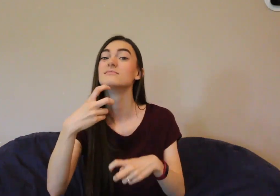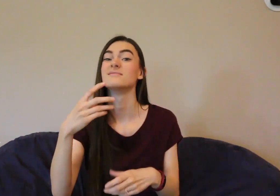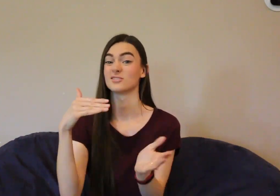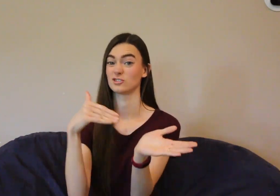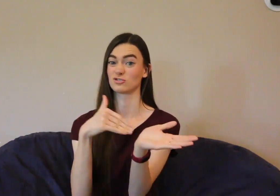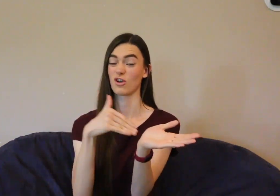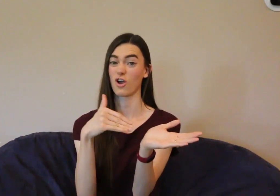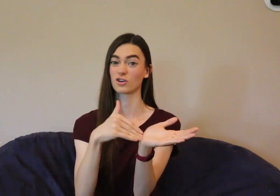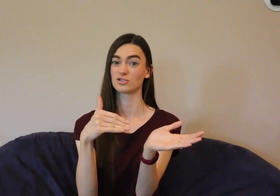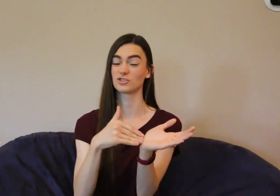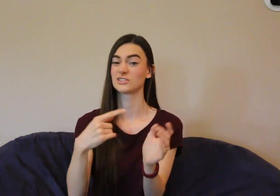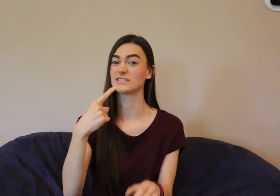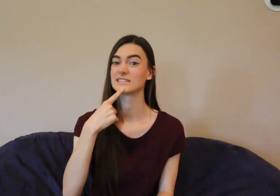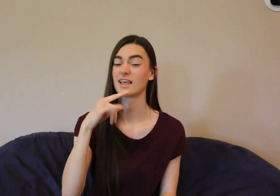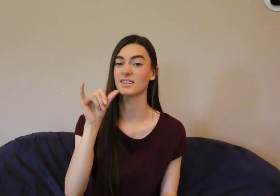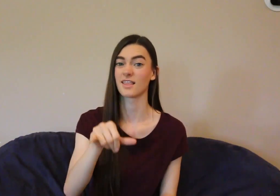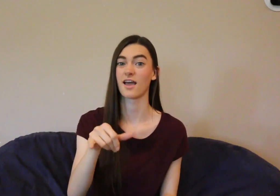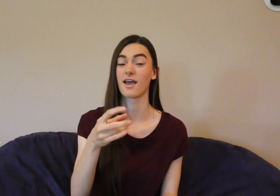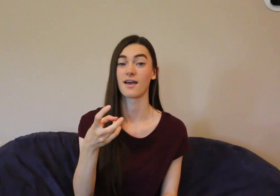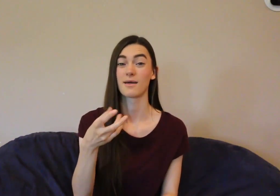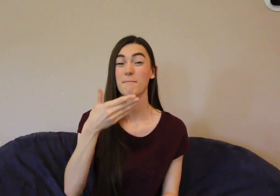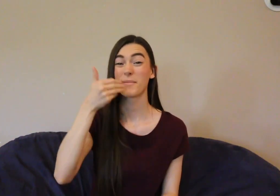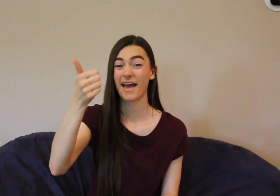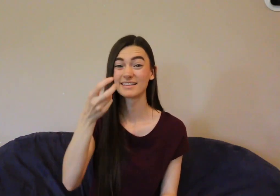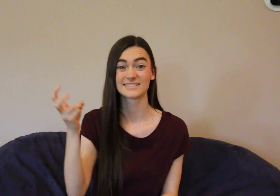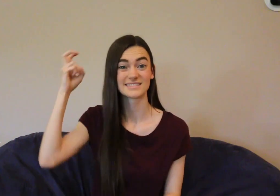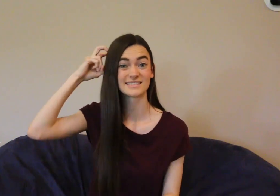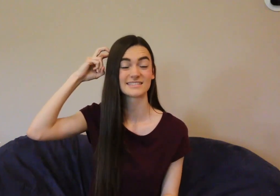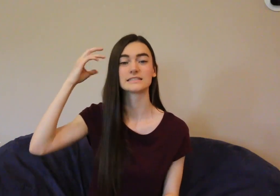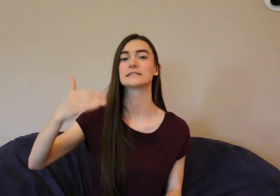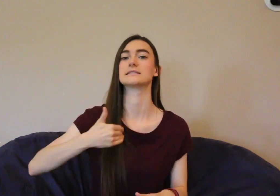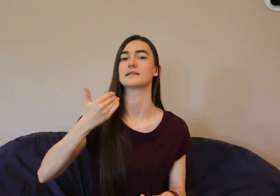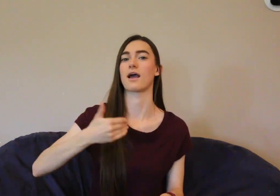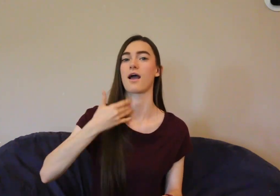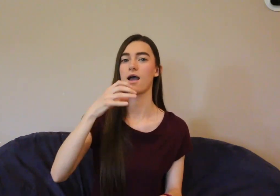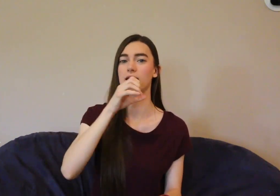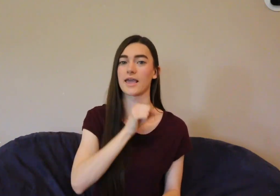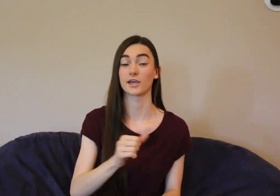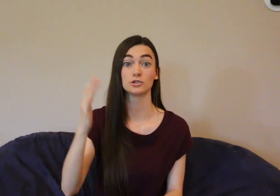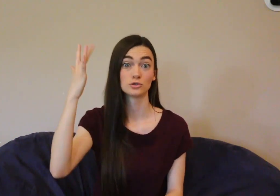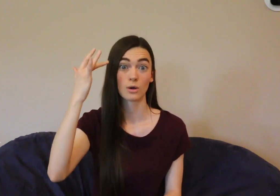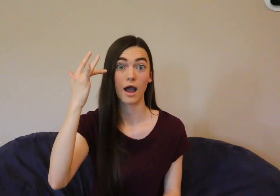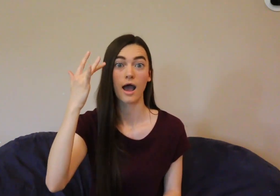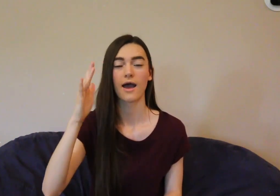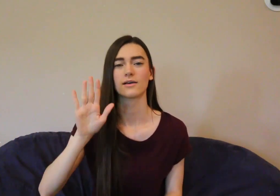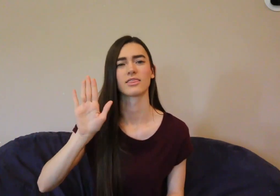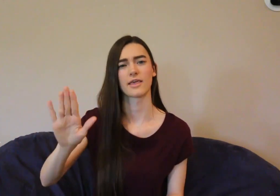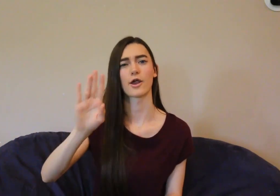The problem with that is that the doctors said that it's best to implant at a young age